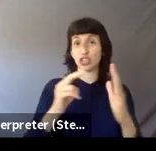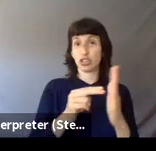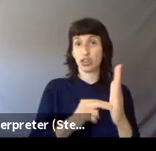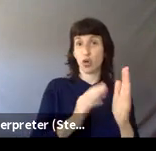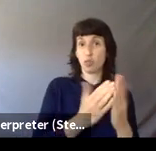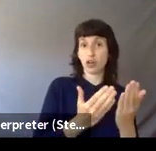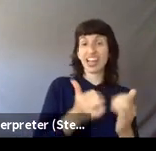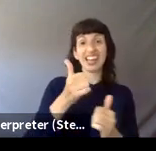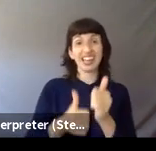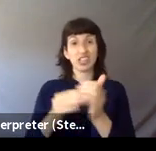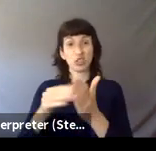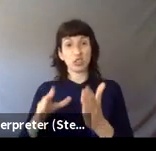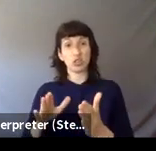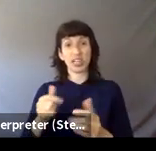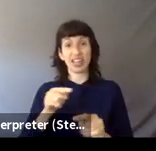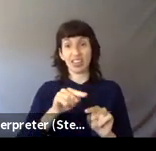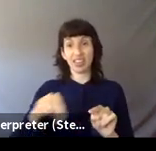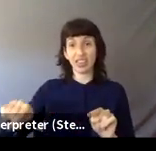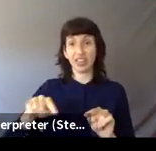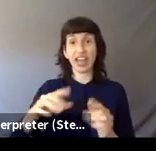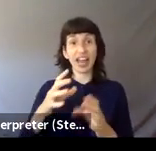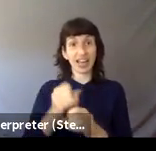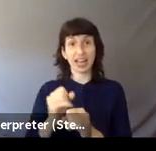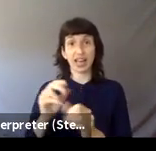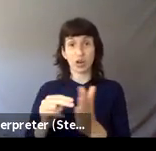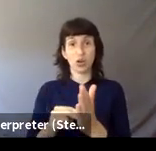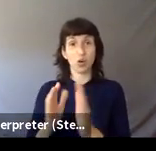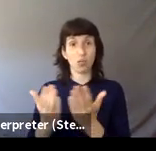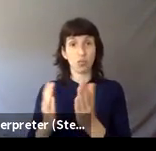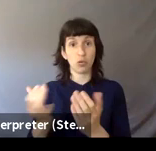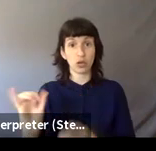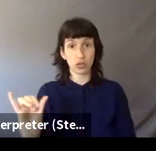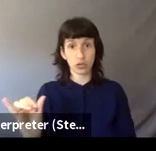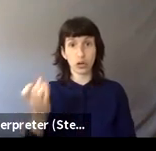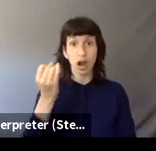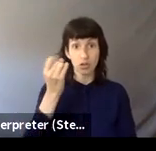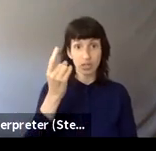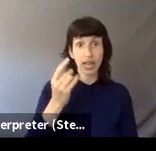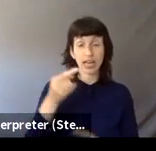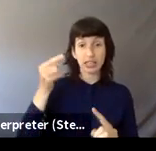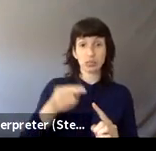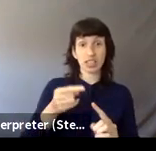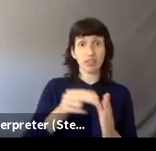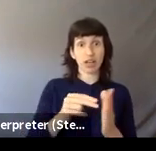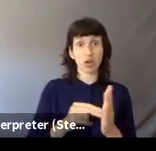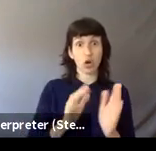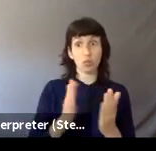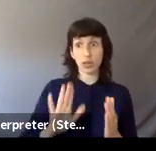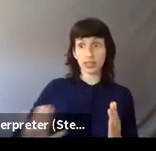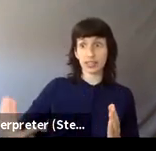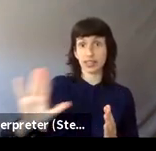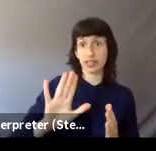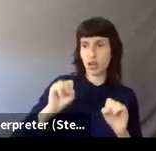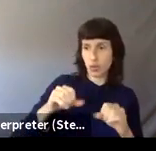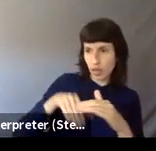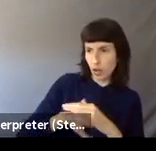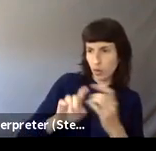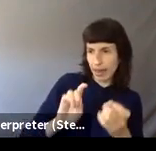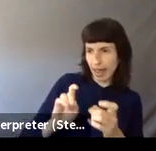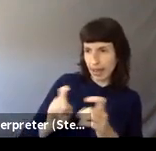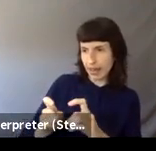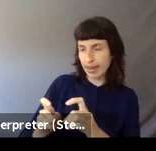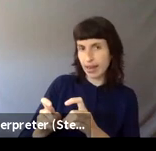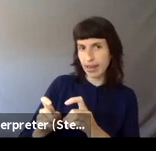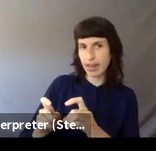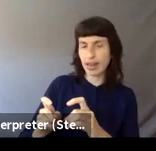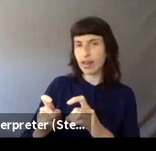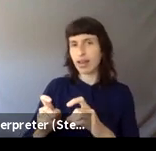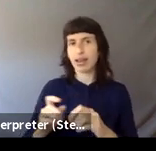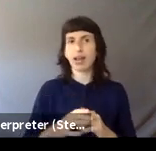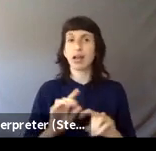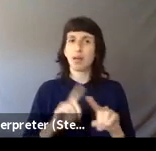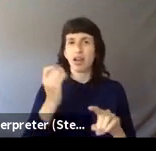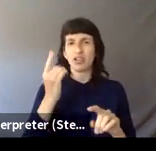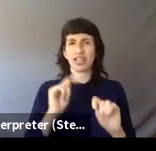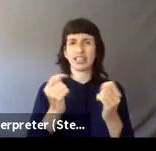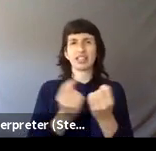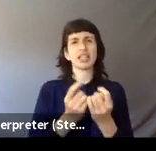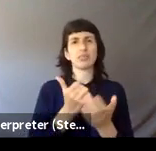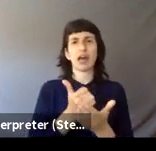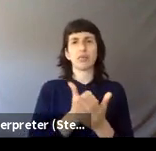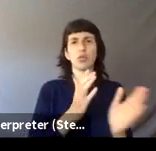Pete: Yeah, so, a whole bunch of folders. This is kind of Andrew described the magic section. You don't want to mess with this too much, but it creates a teacher notebook, and every student